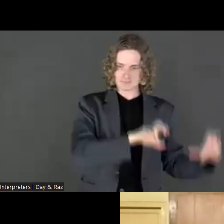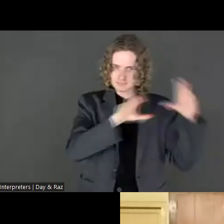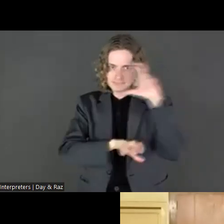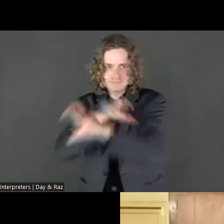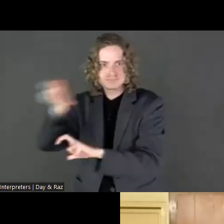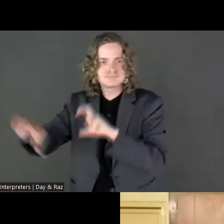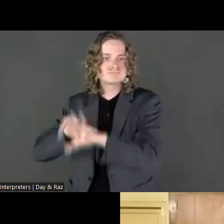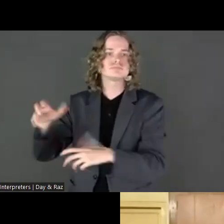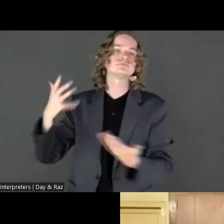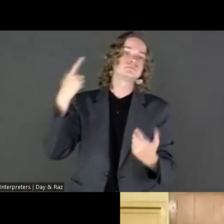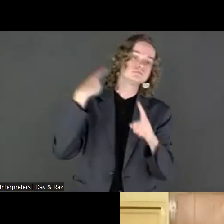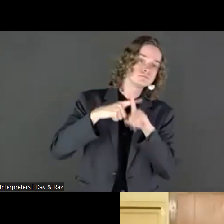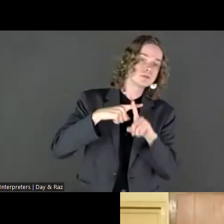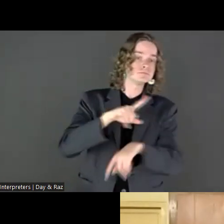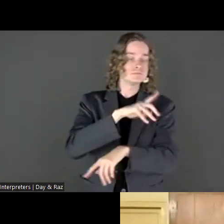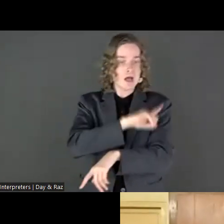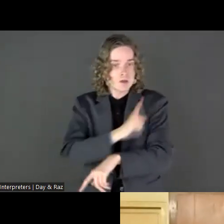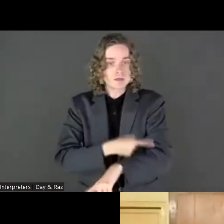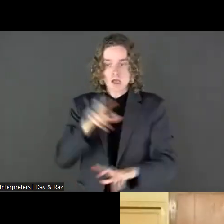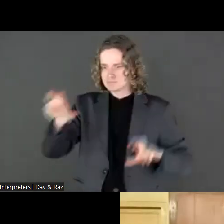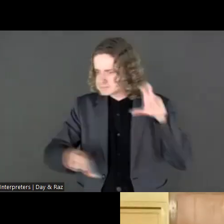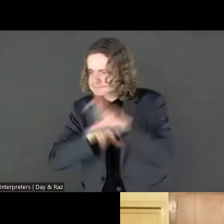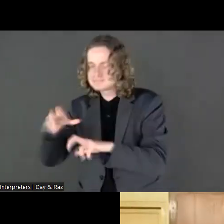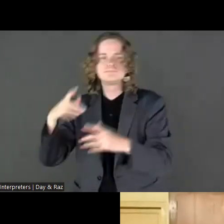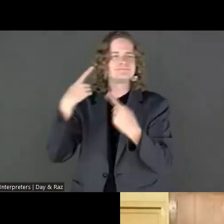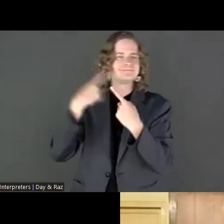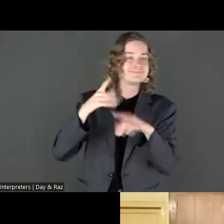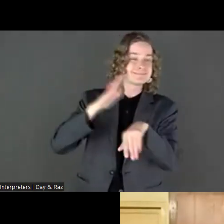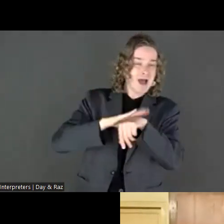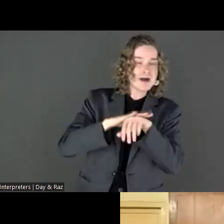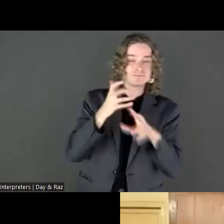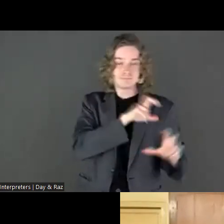is what's great about this event in particular, that it's really looking at the entire chain, and